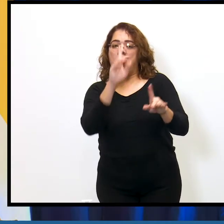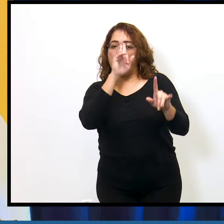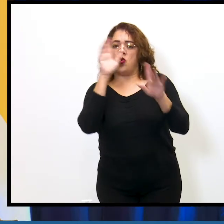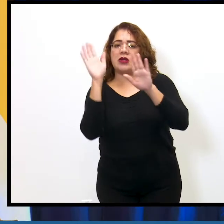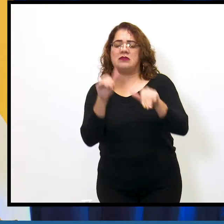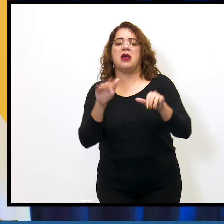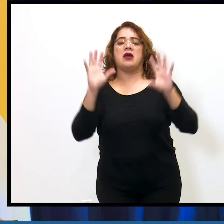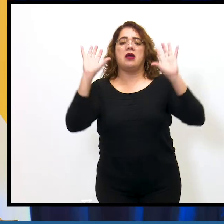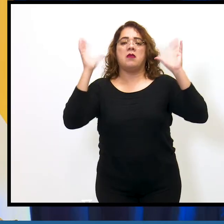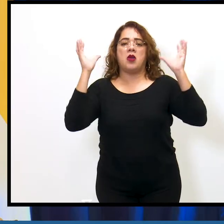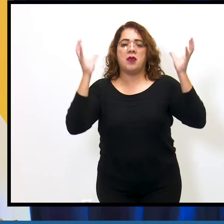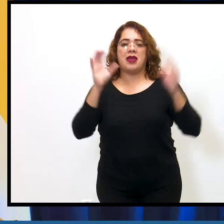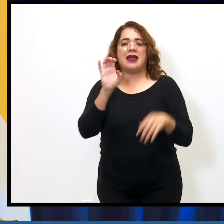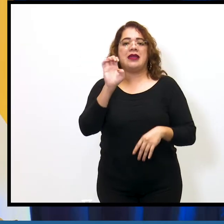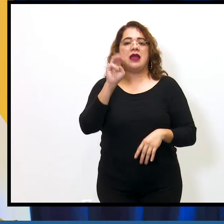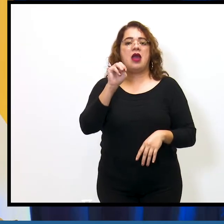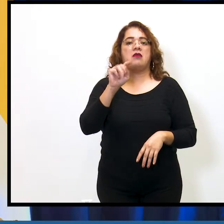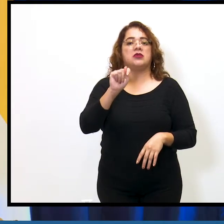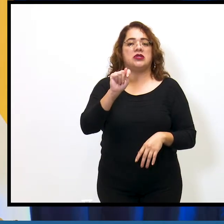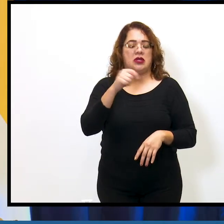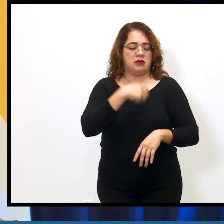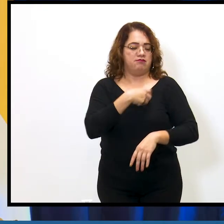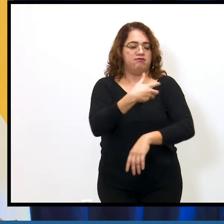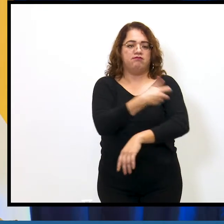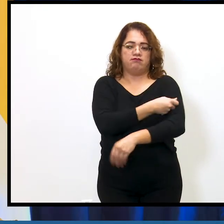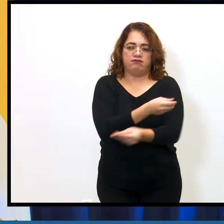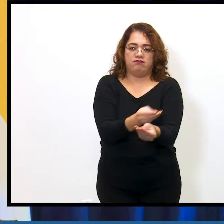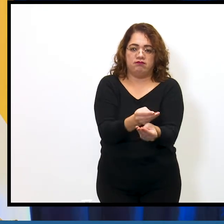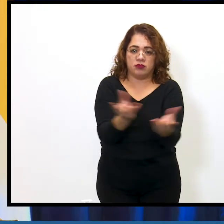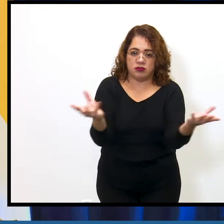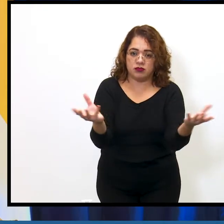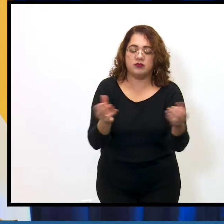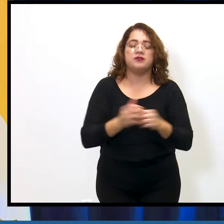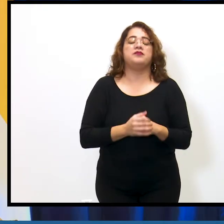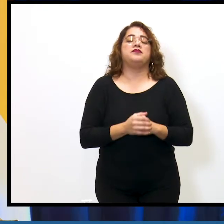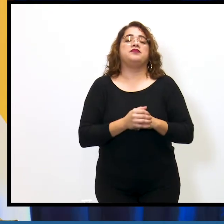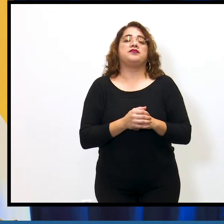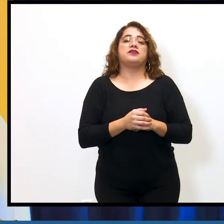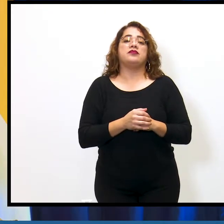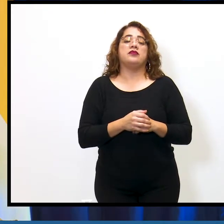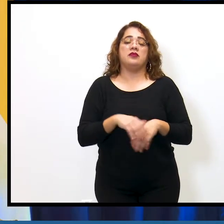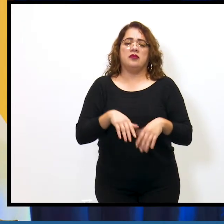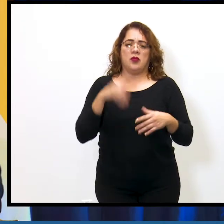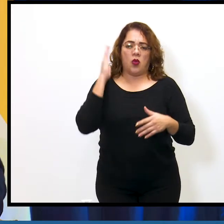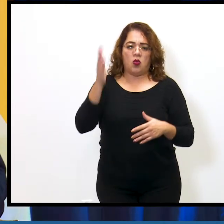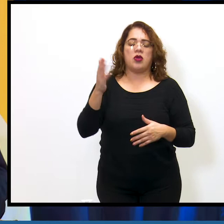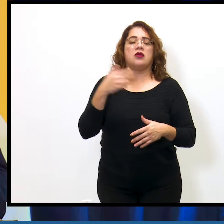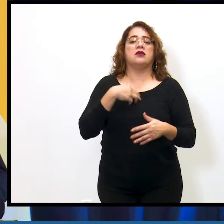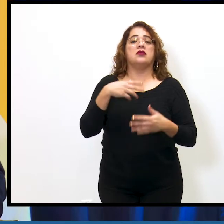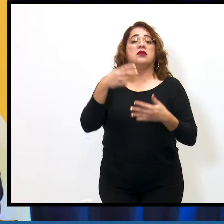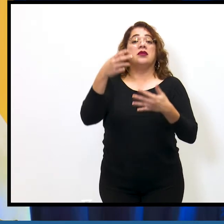and EMT to also begin receiving their vaccines and we'll begin moving to the essential worker